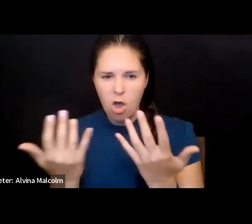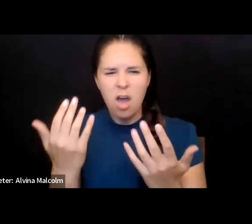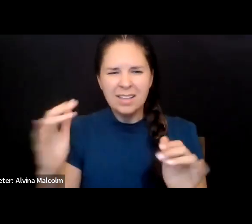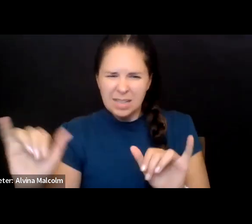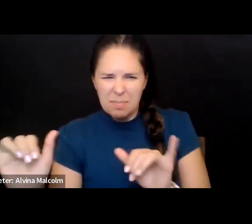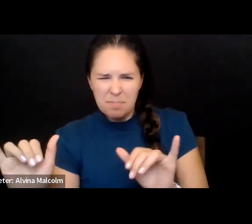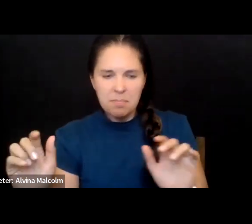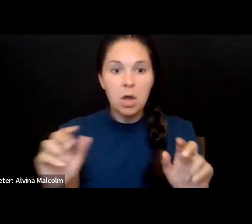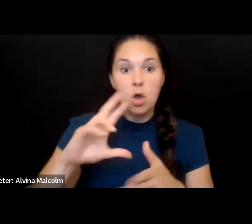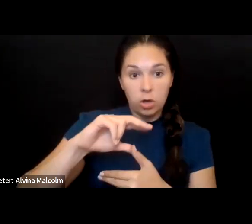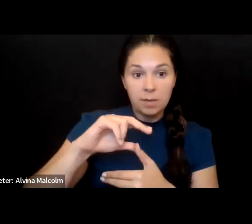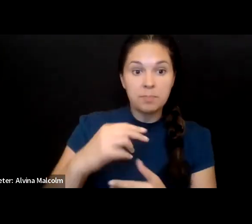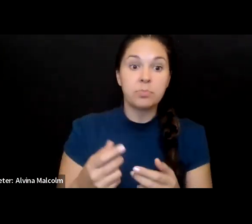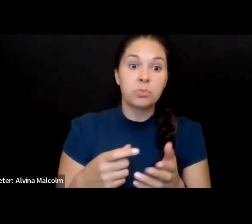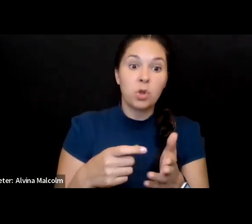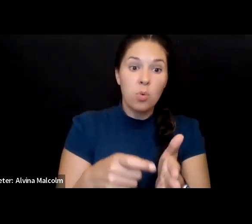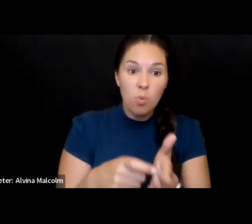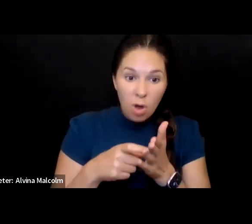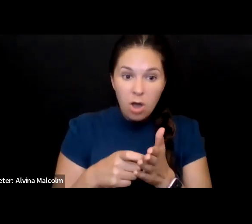and to be able to assist. A storm --